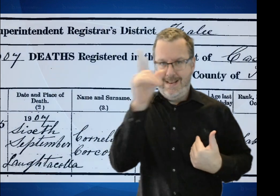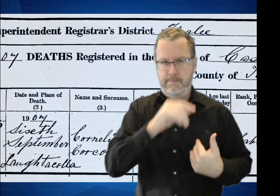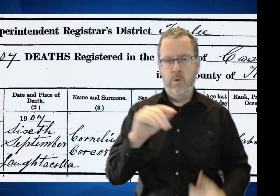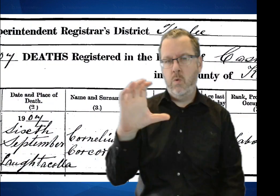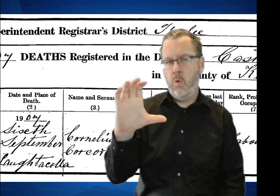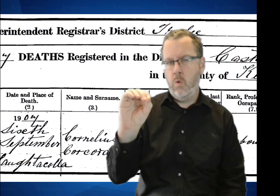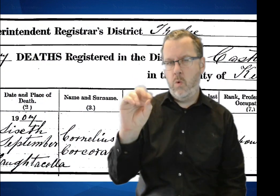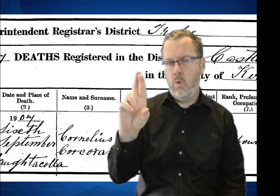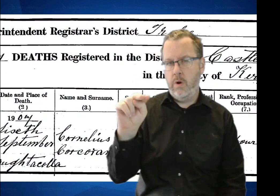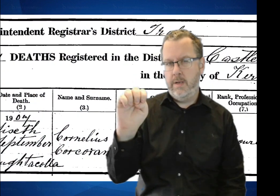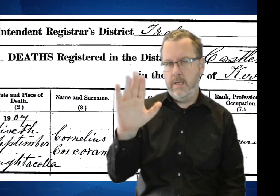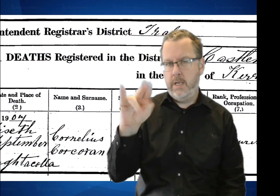Cornelius Corcoran